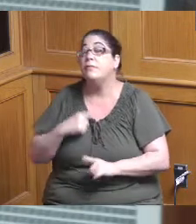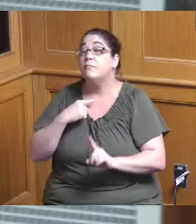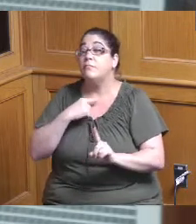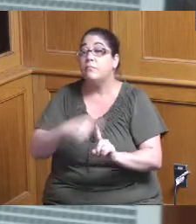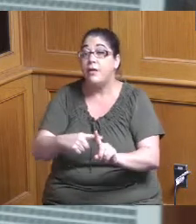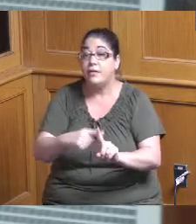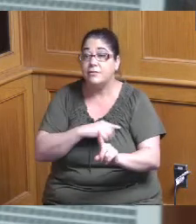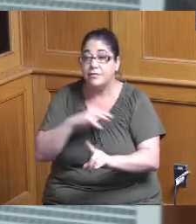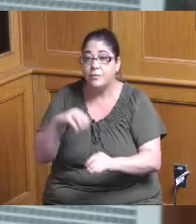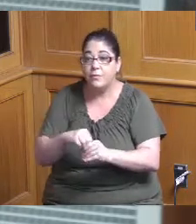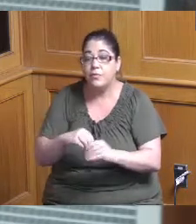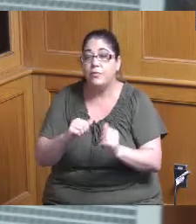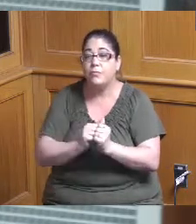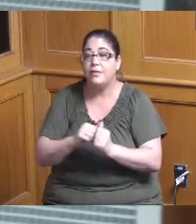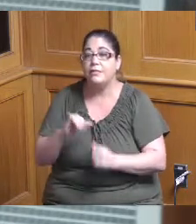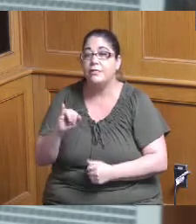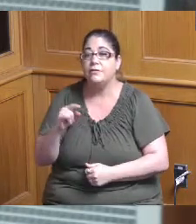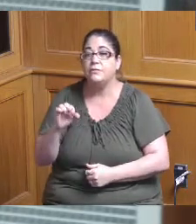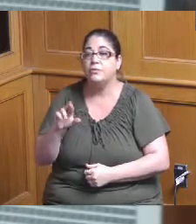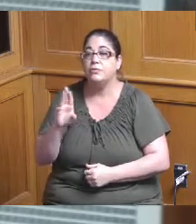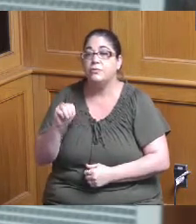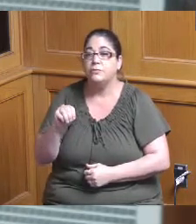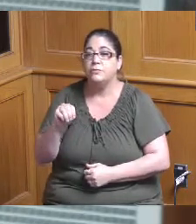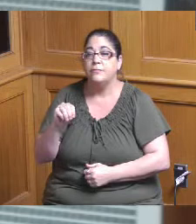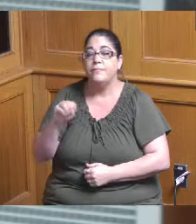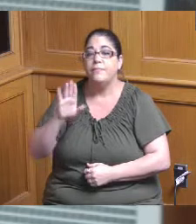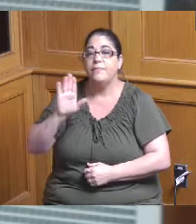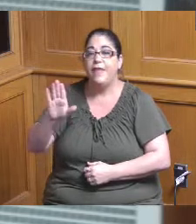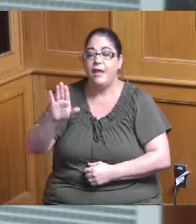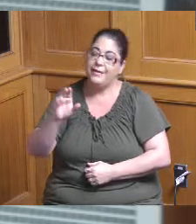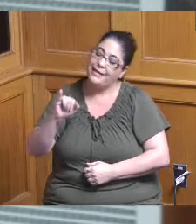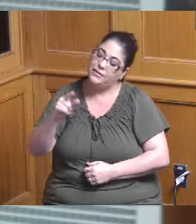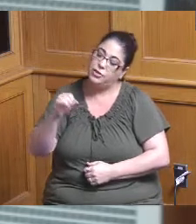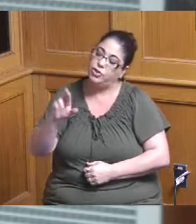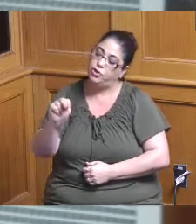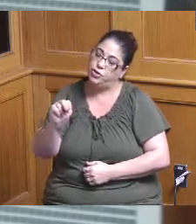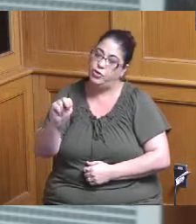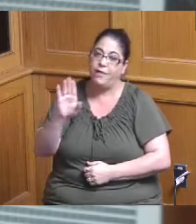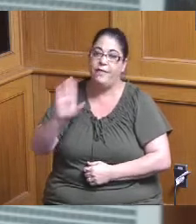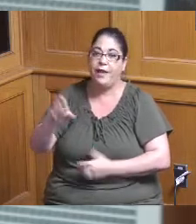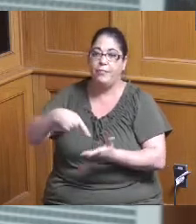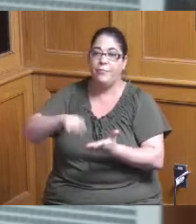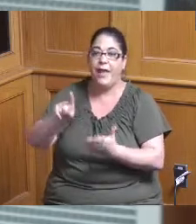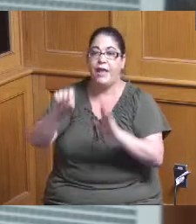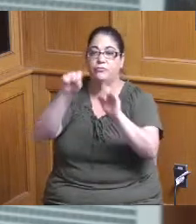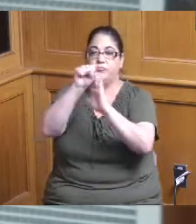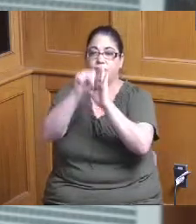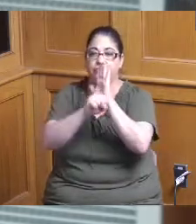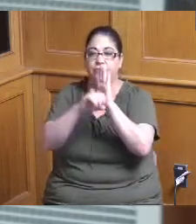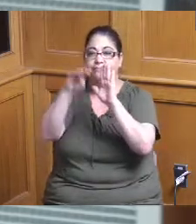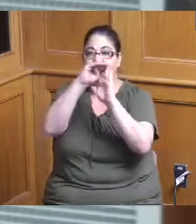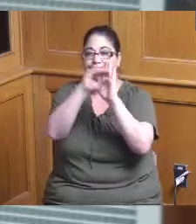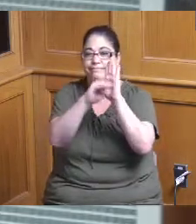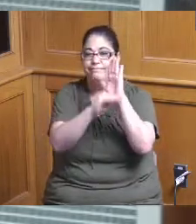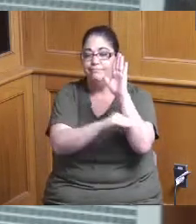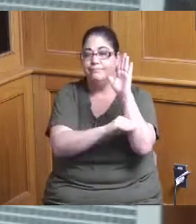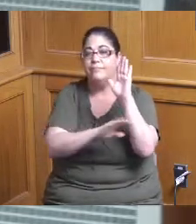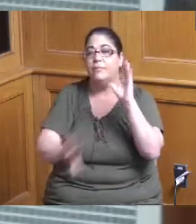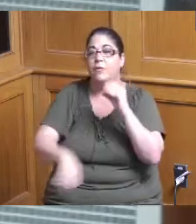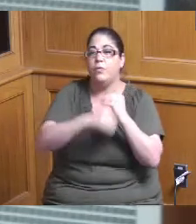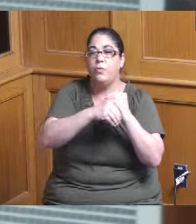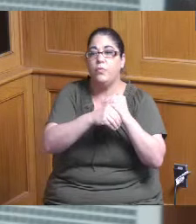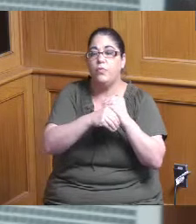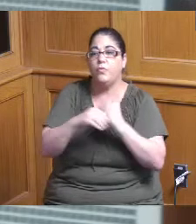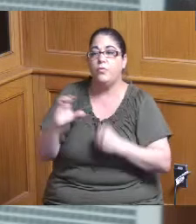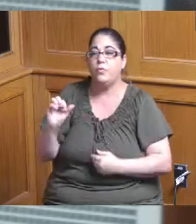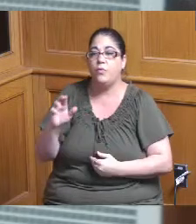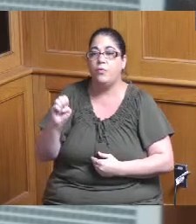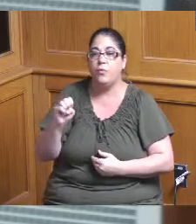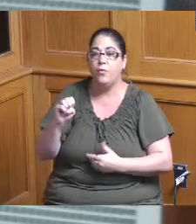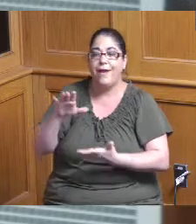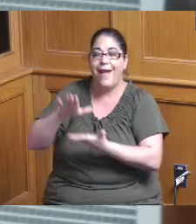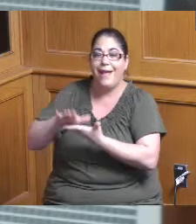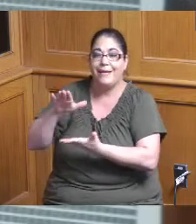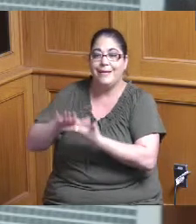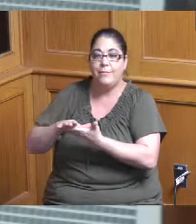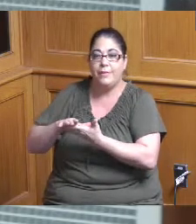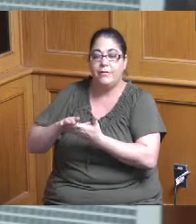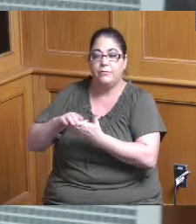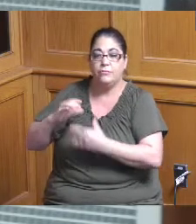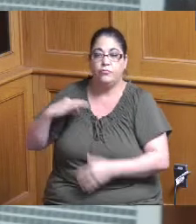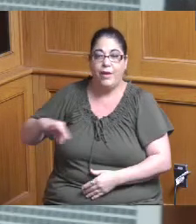on the interim pay structure in addition to core or academic credits to also identify relevant